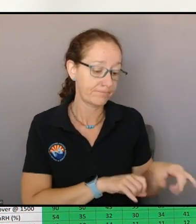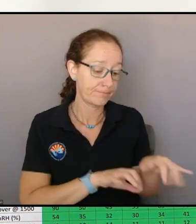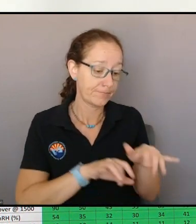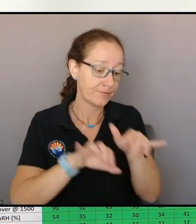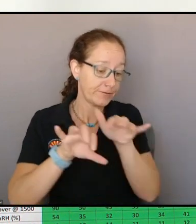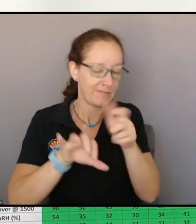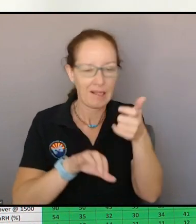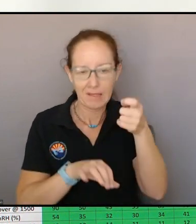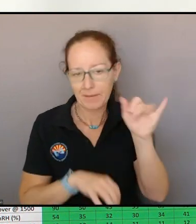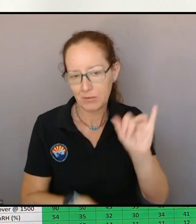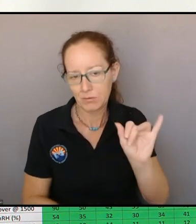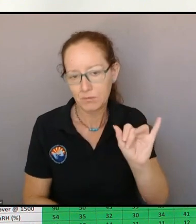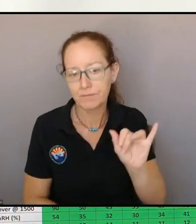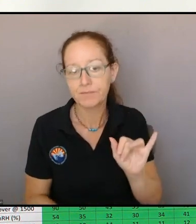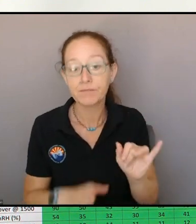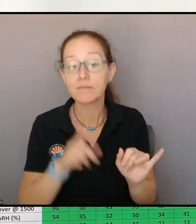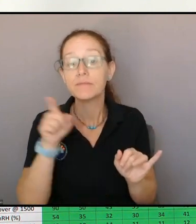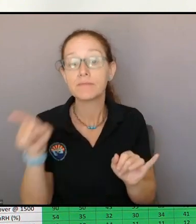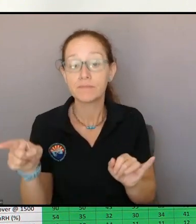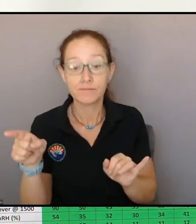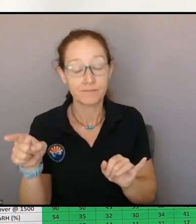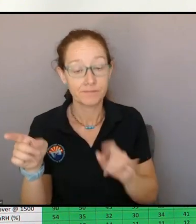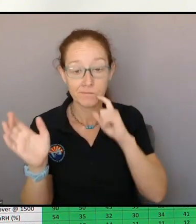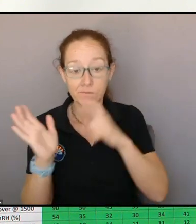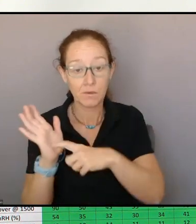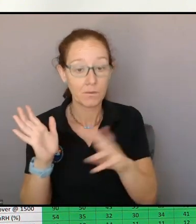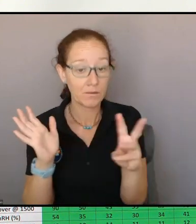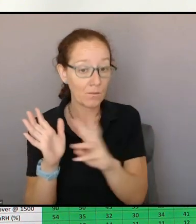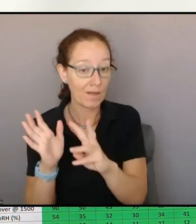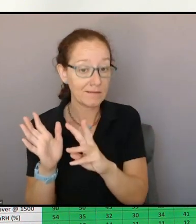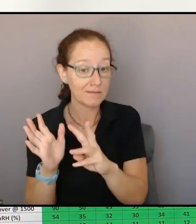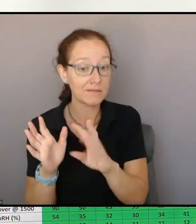out over here to the west, we see kind of this brownish/